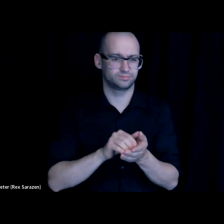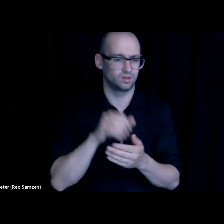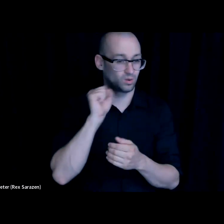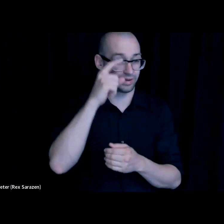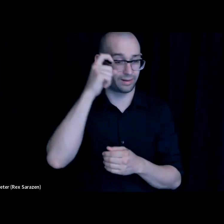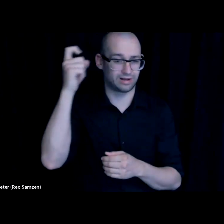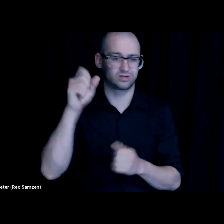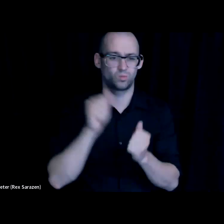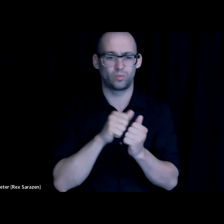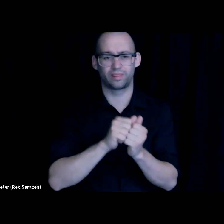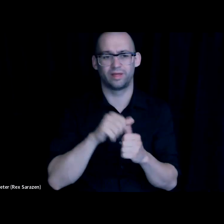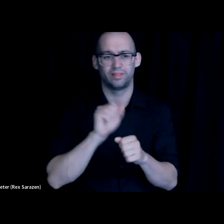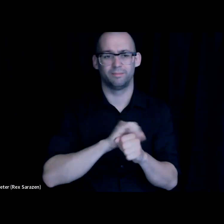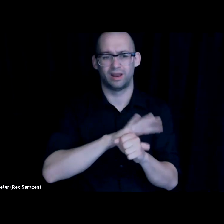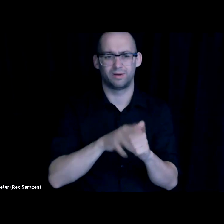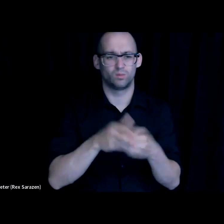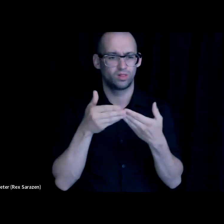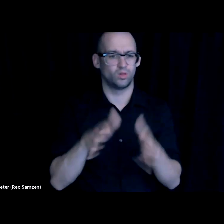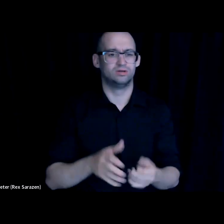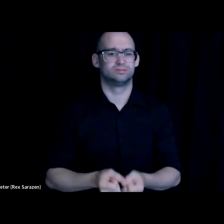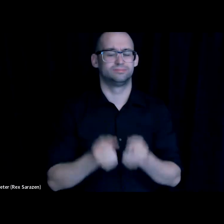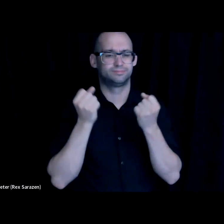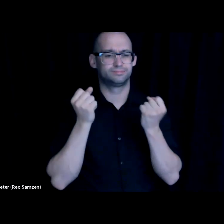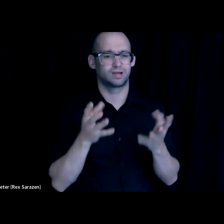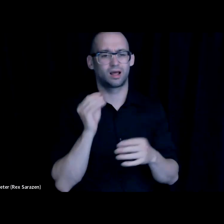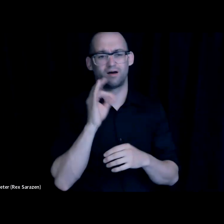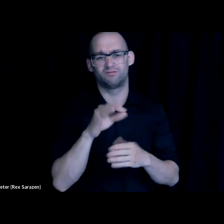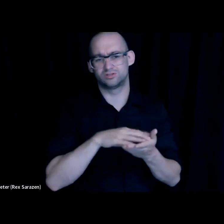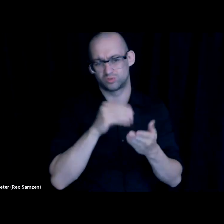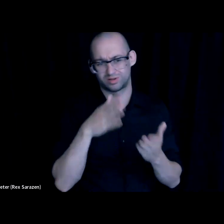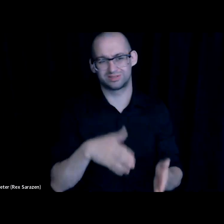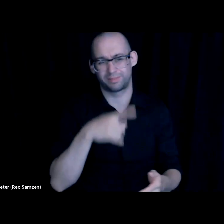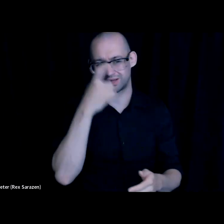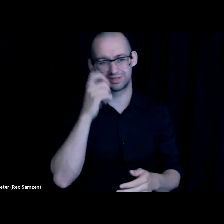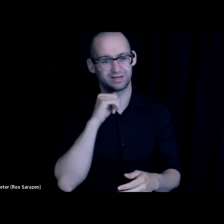did lose several of our students due to the fact that they didn't have access to learning